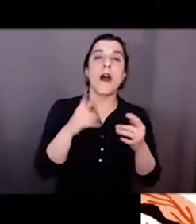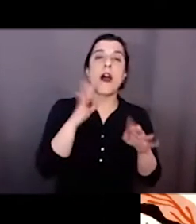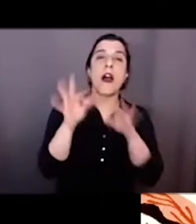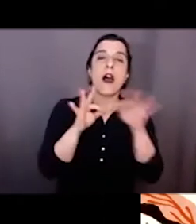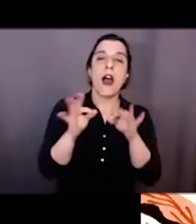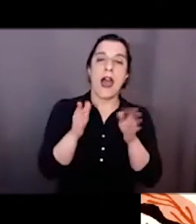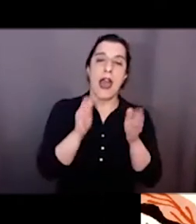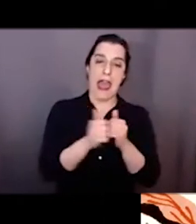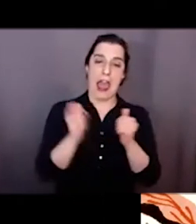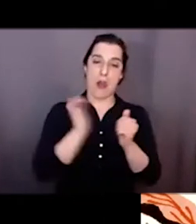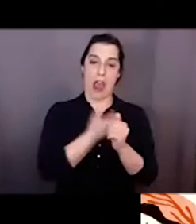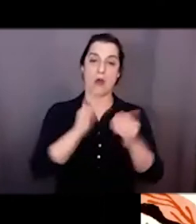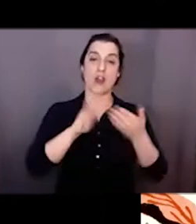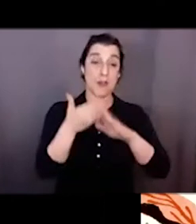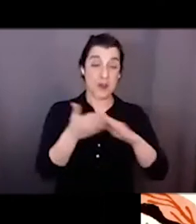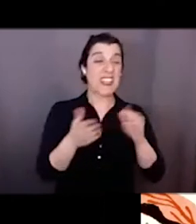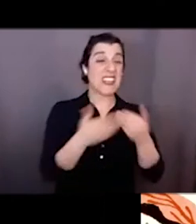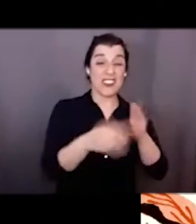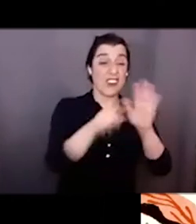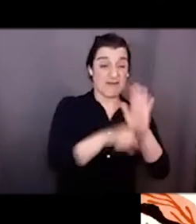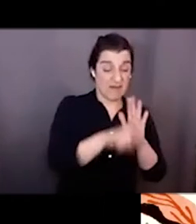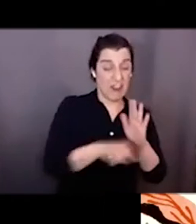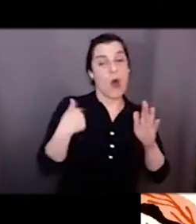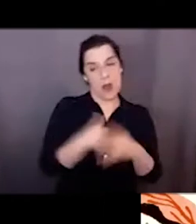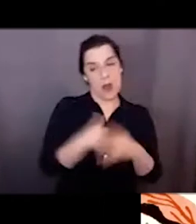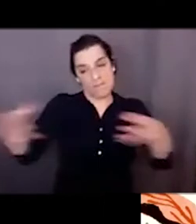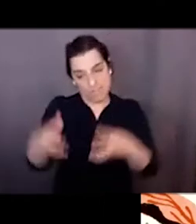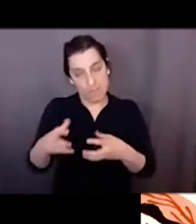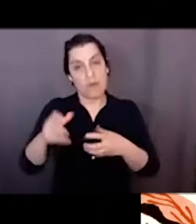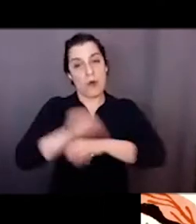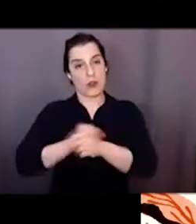pulling together and being strong and fostering relationships that can help us